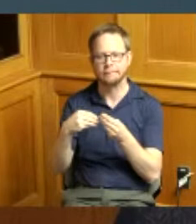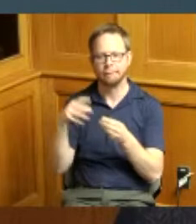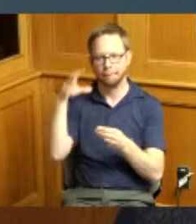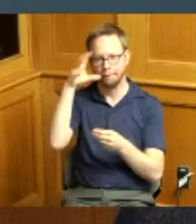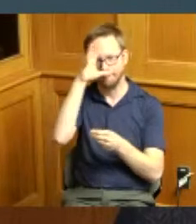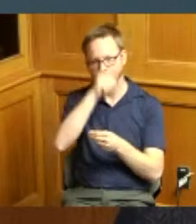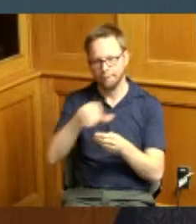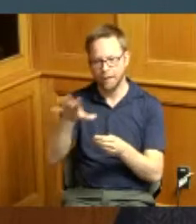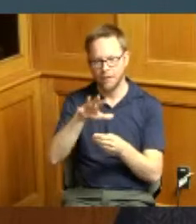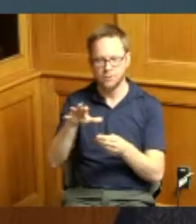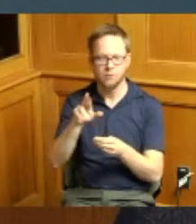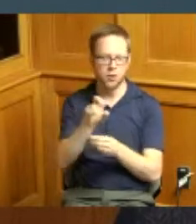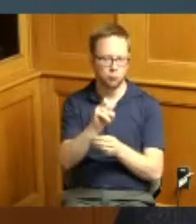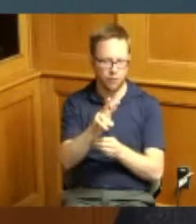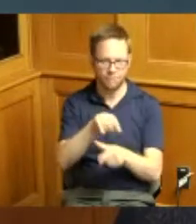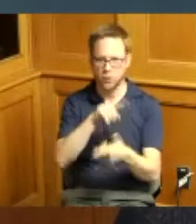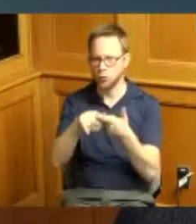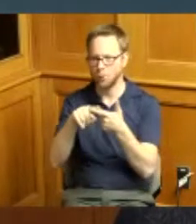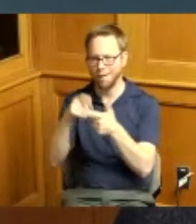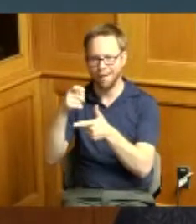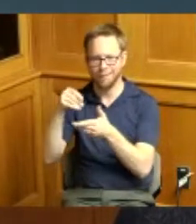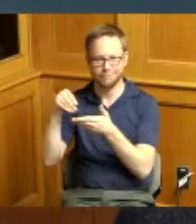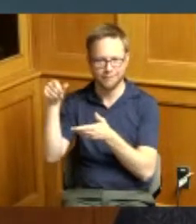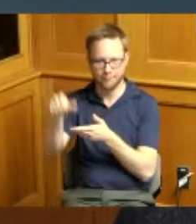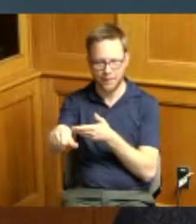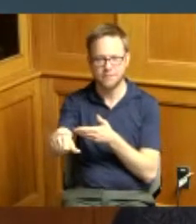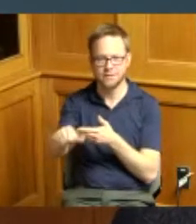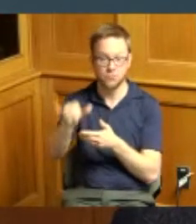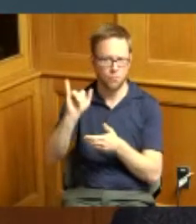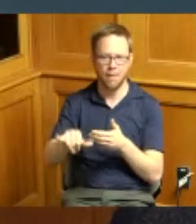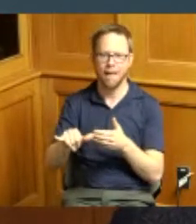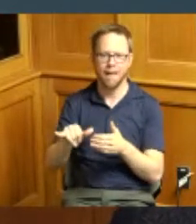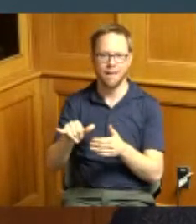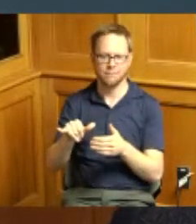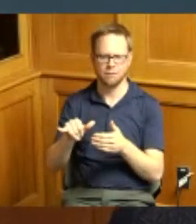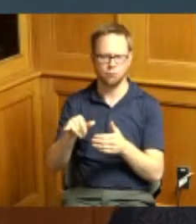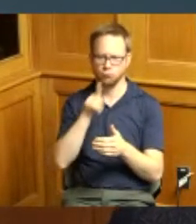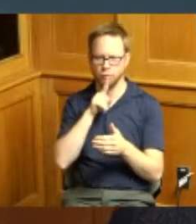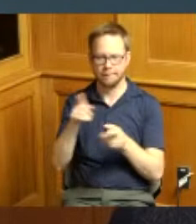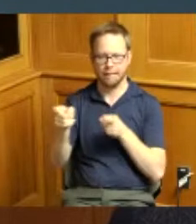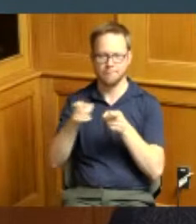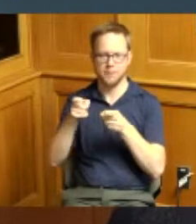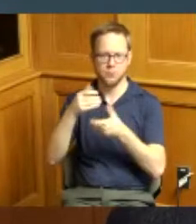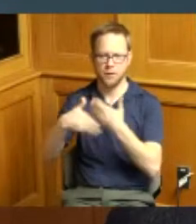and this is just something we have to go through administratively it doesn't bind us to any